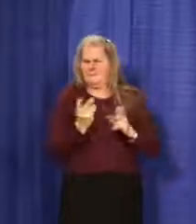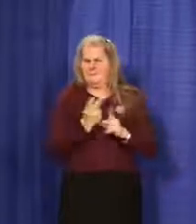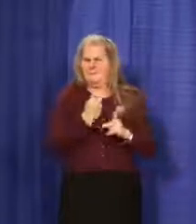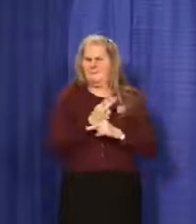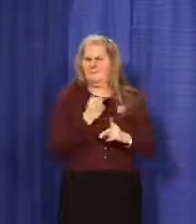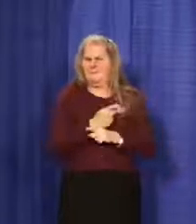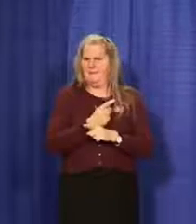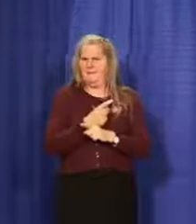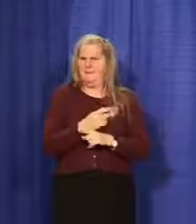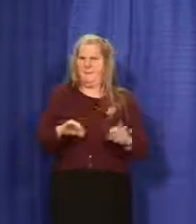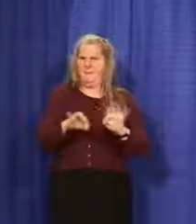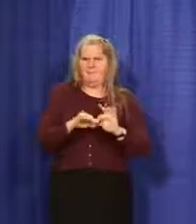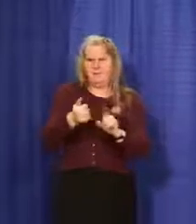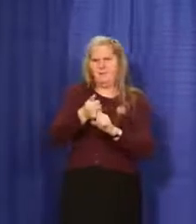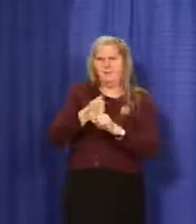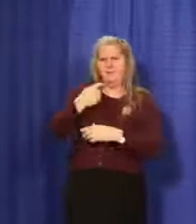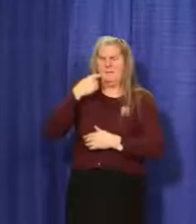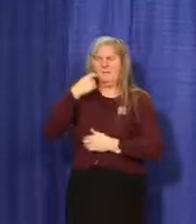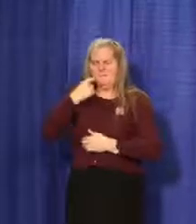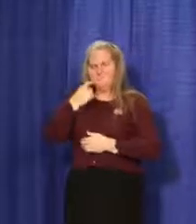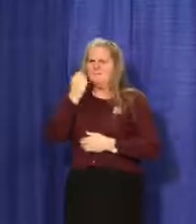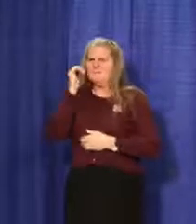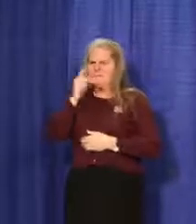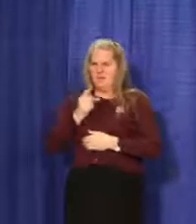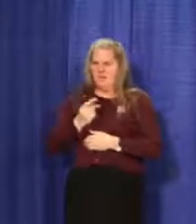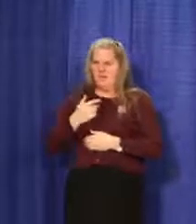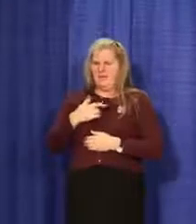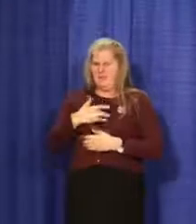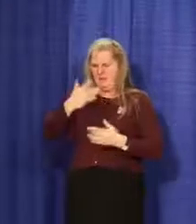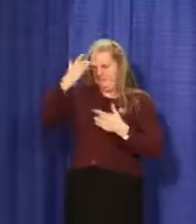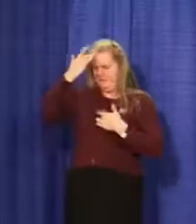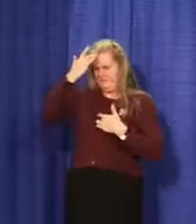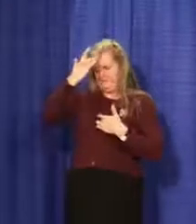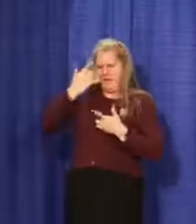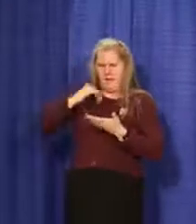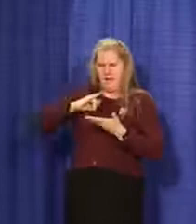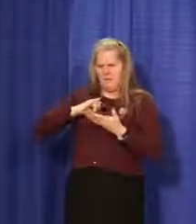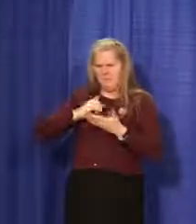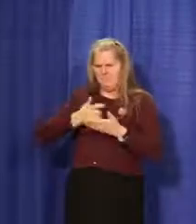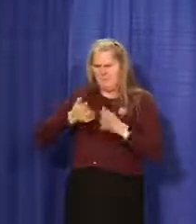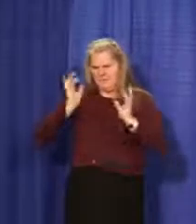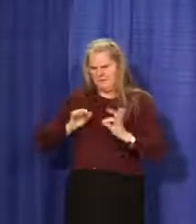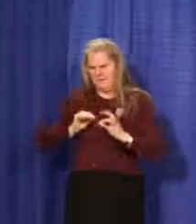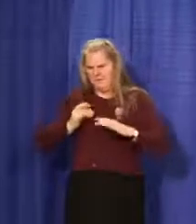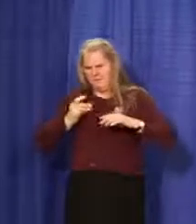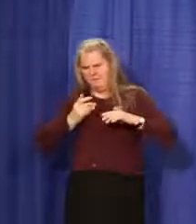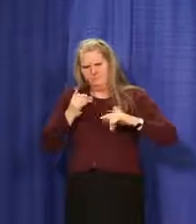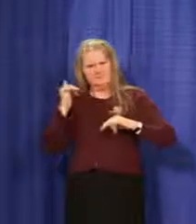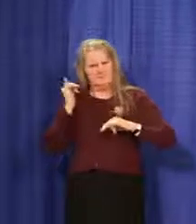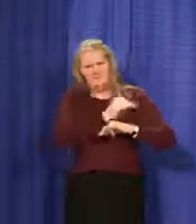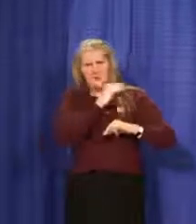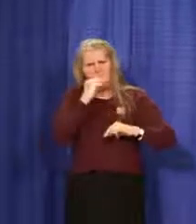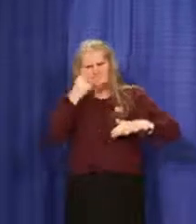an indicator that you need to stay home. COVID-19 can present itself very mildly, and it is not something